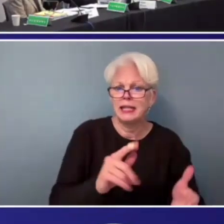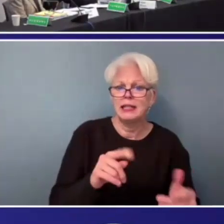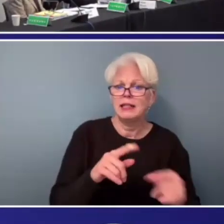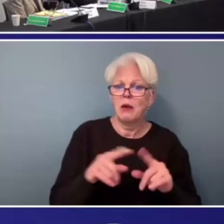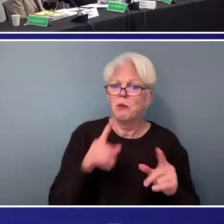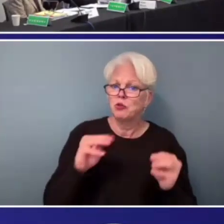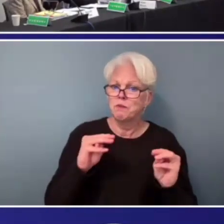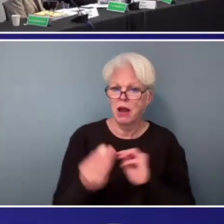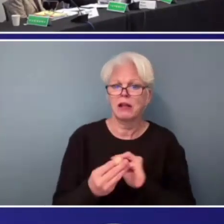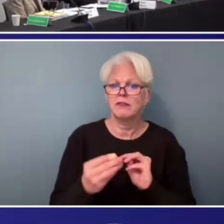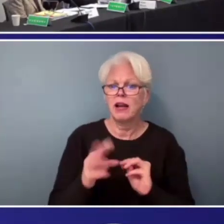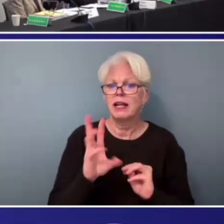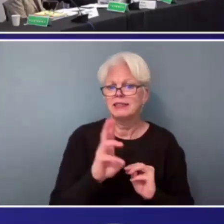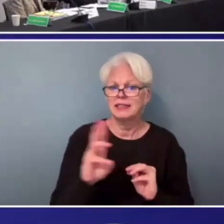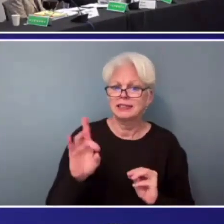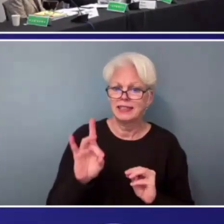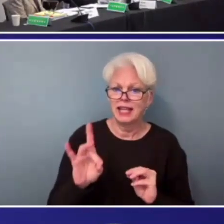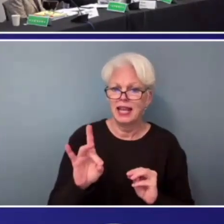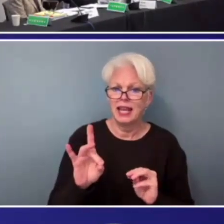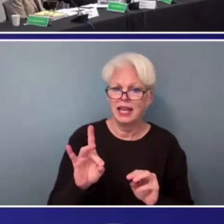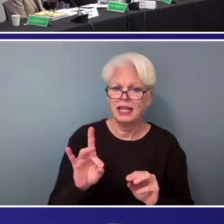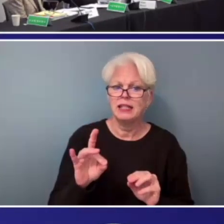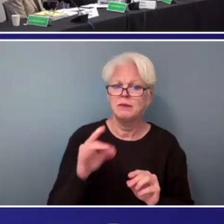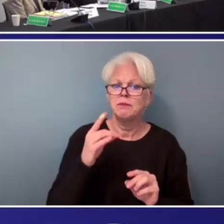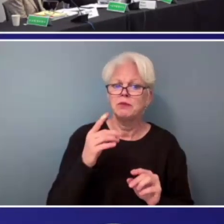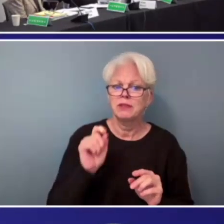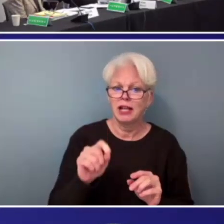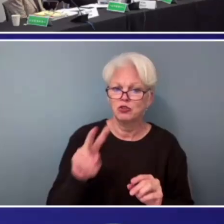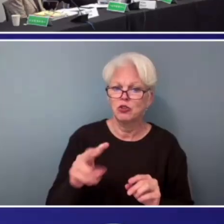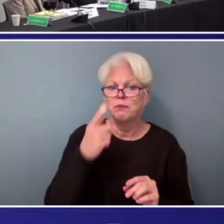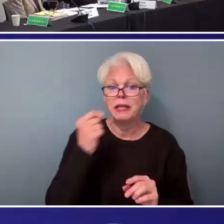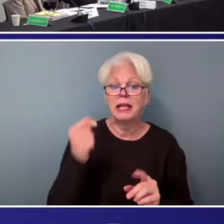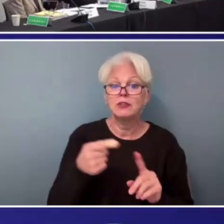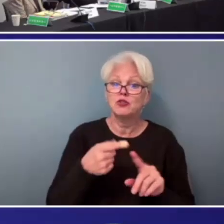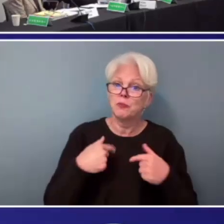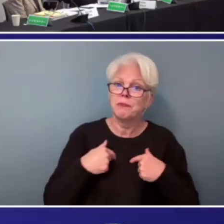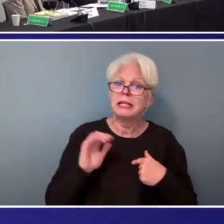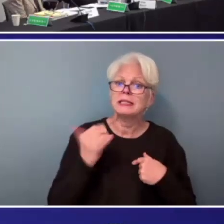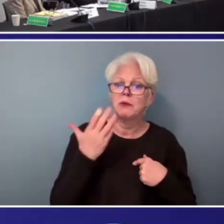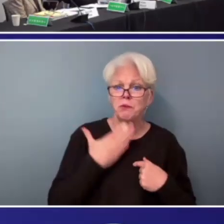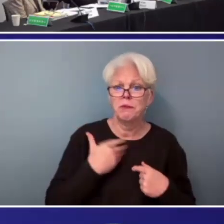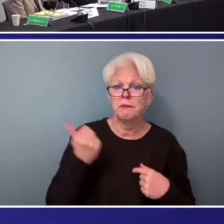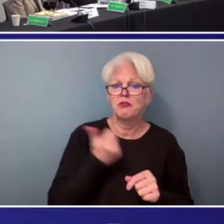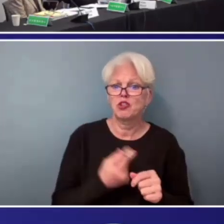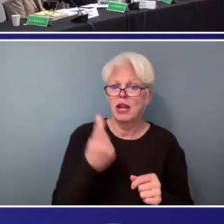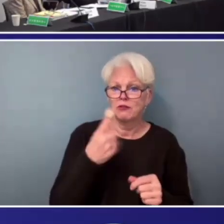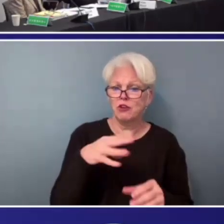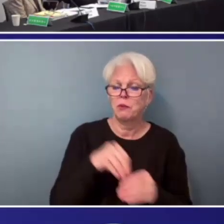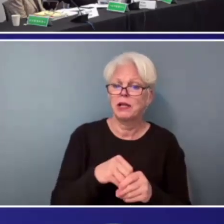to me, it seems that it would be better for all involved, including the schools,